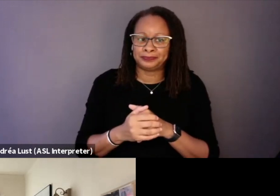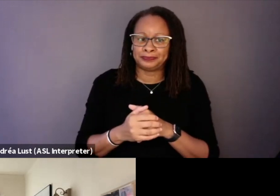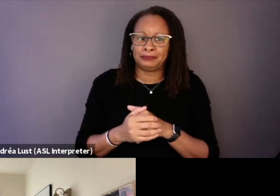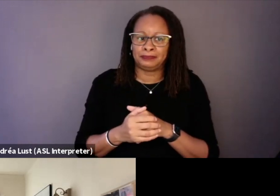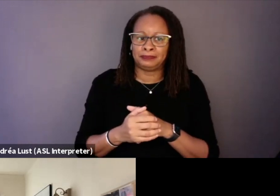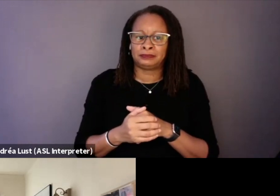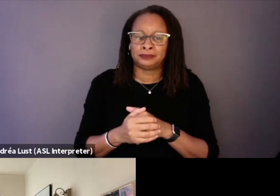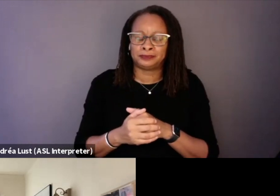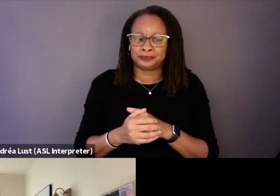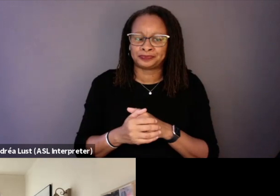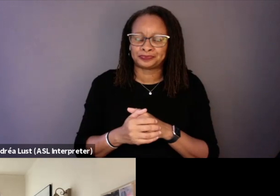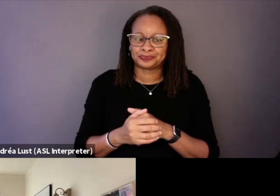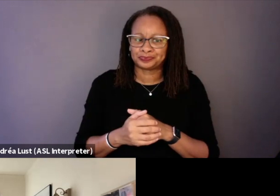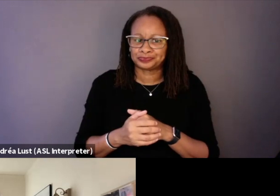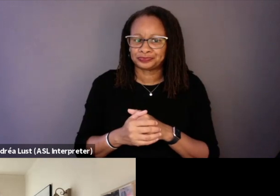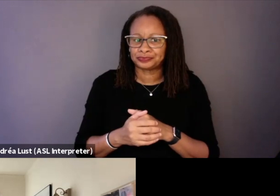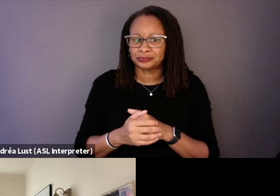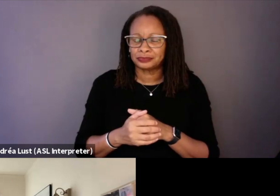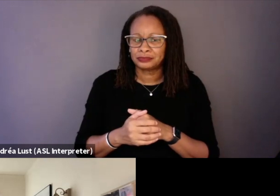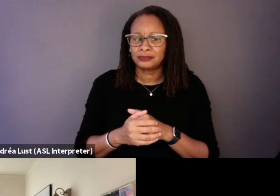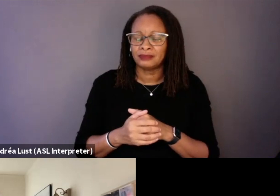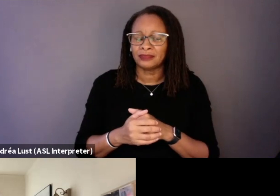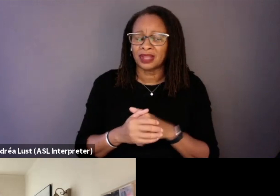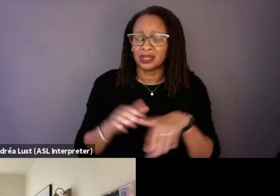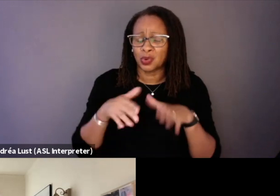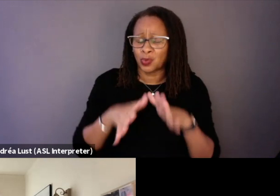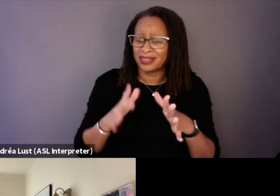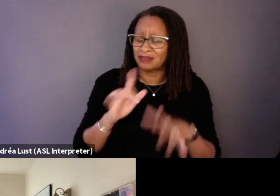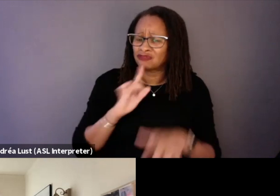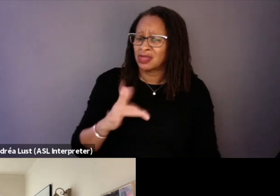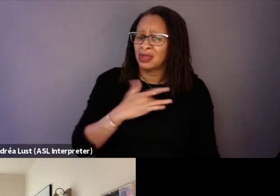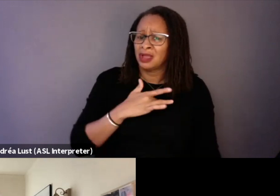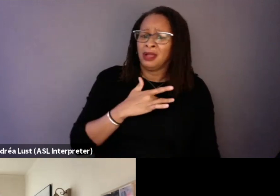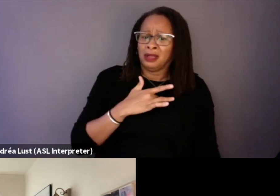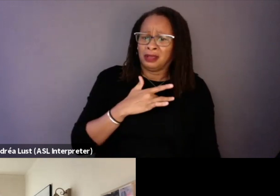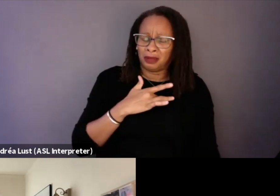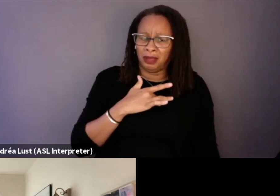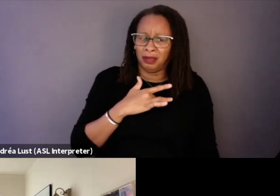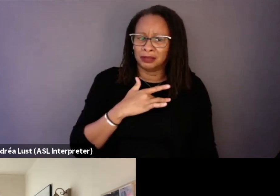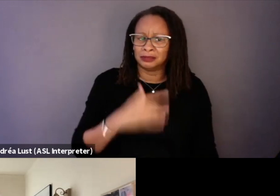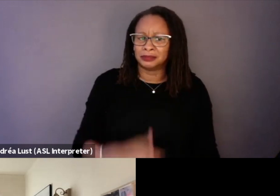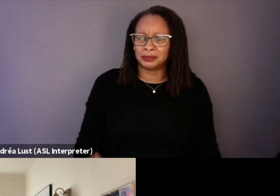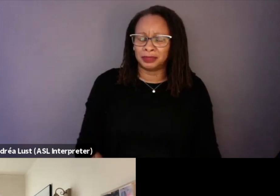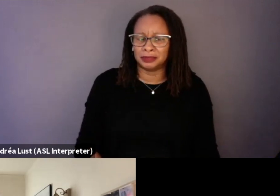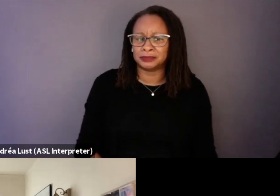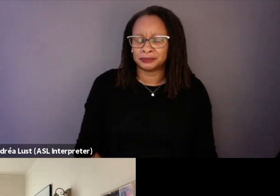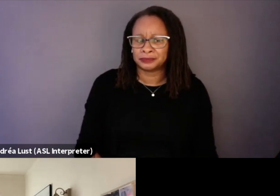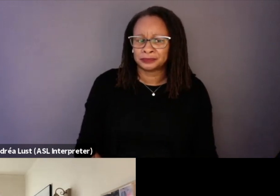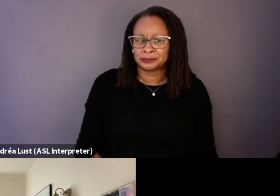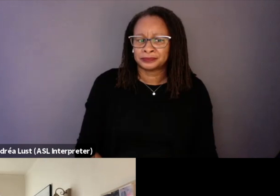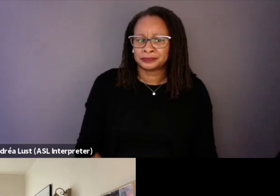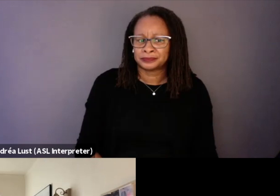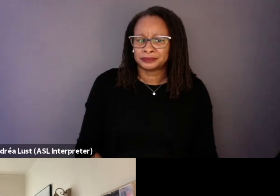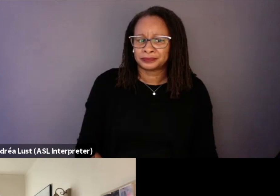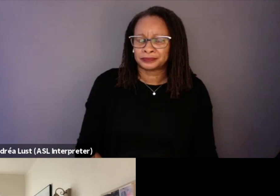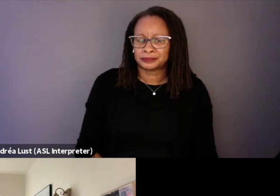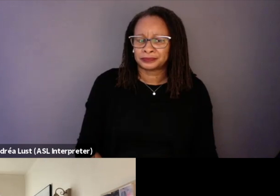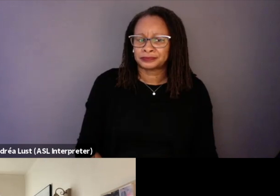it resonated very profoundly because it's also like the repetition of history.